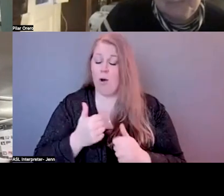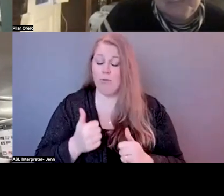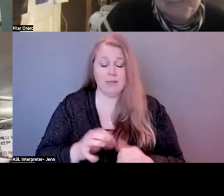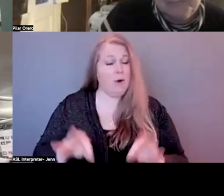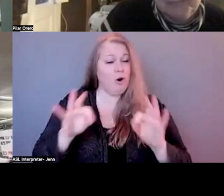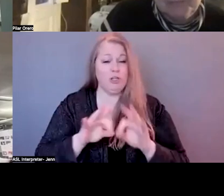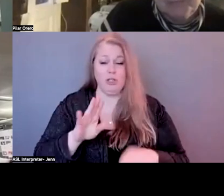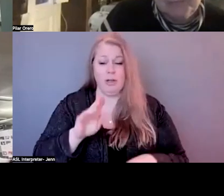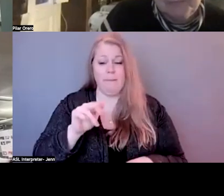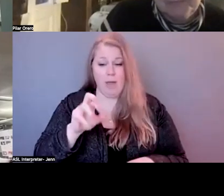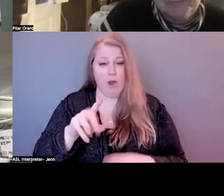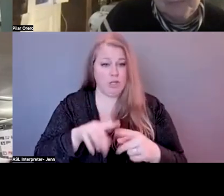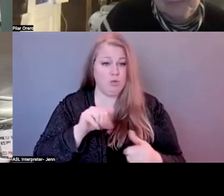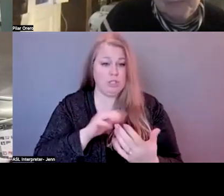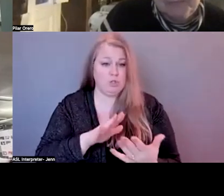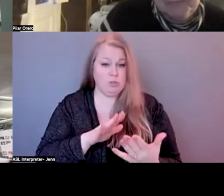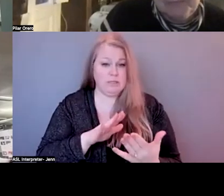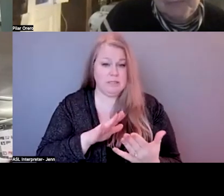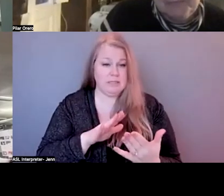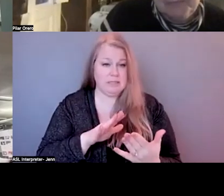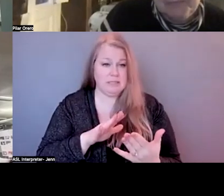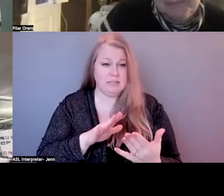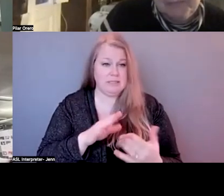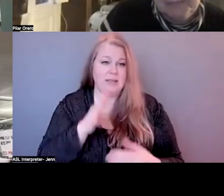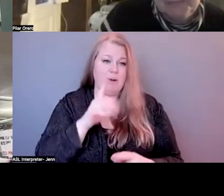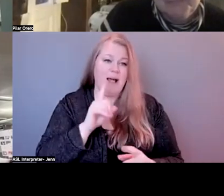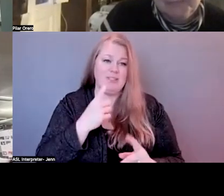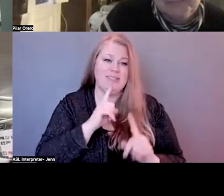would want to address. I'll answer it all together.